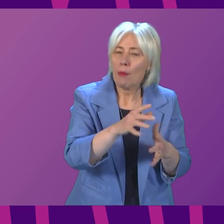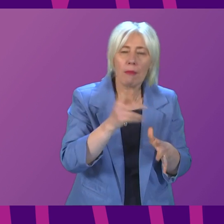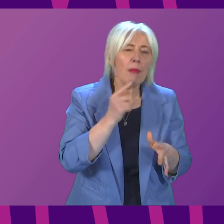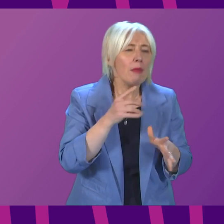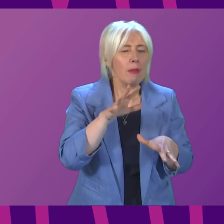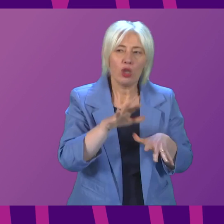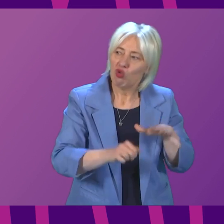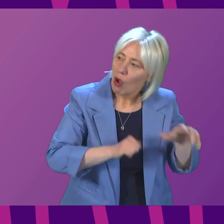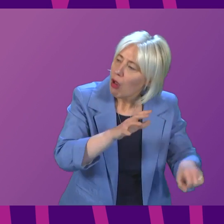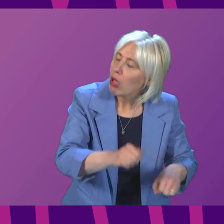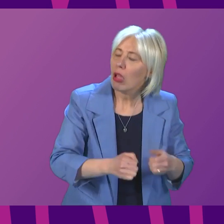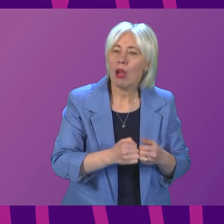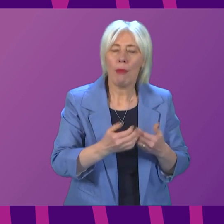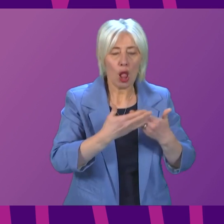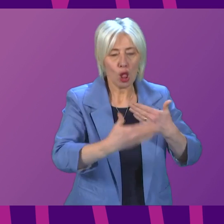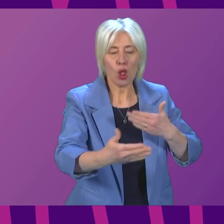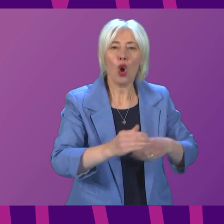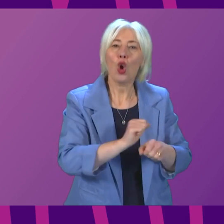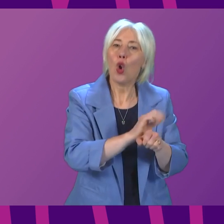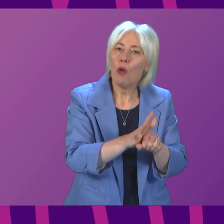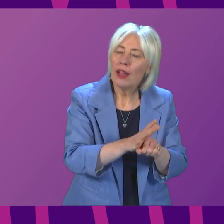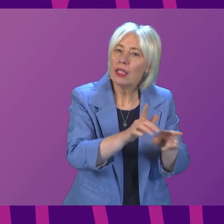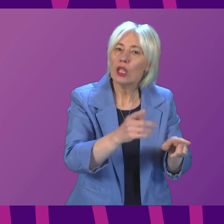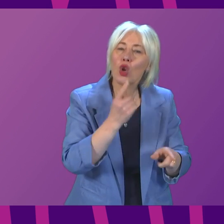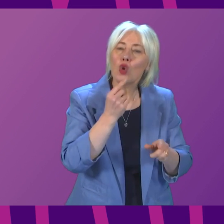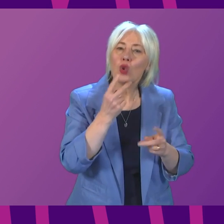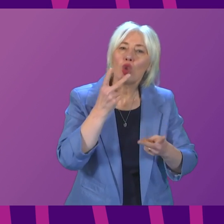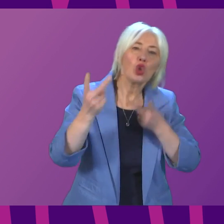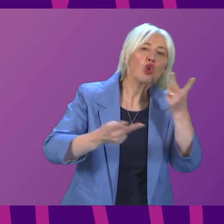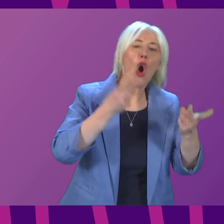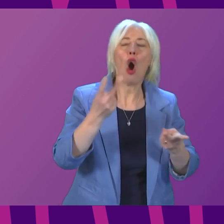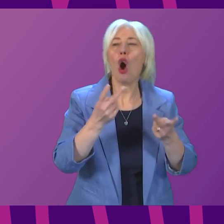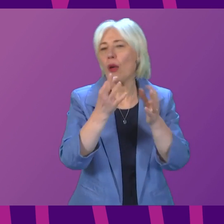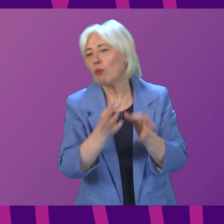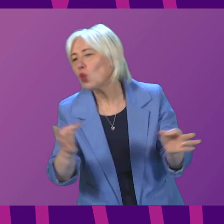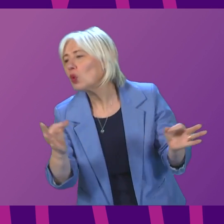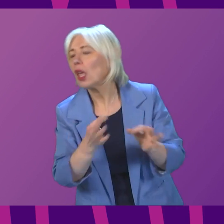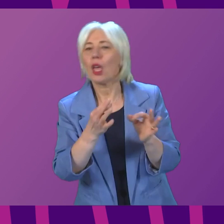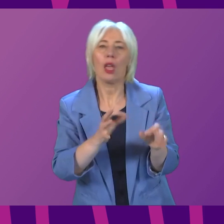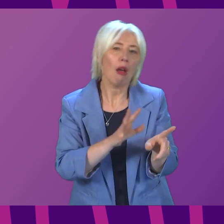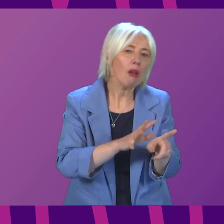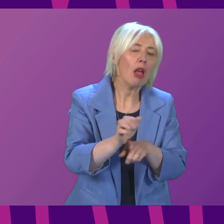example people with long Covid—and how they are using the power of song, music and culture to aid people.